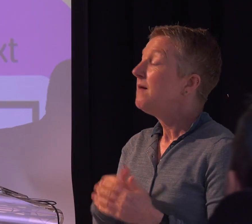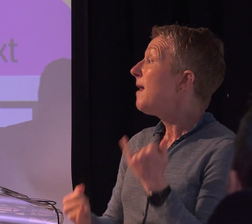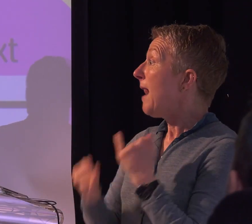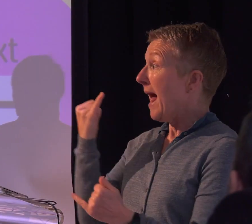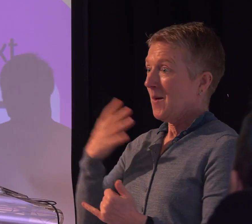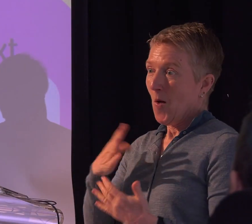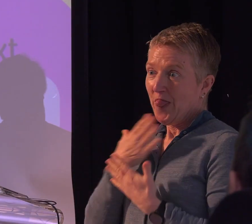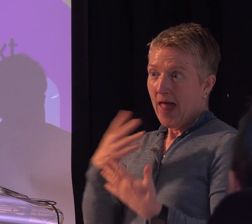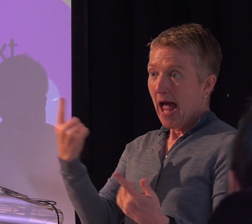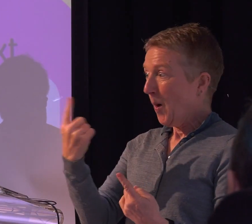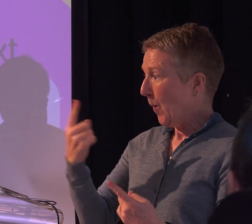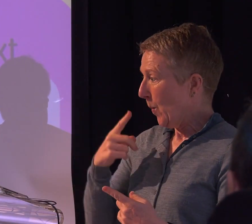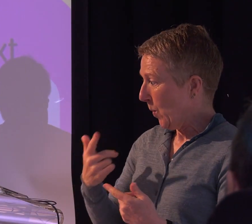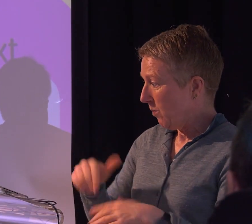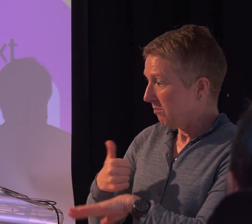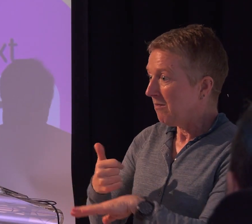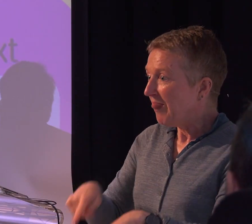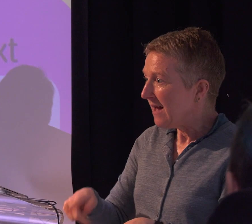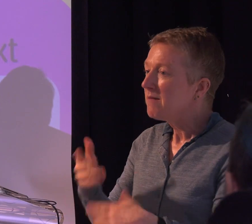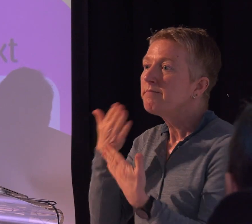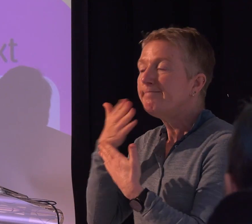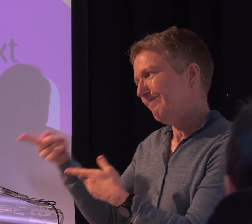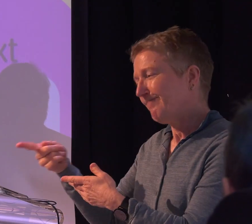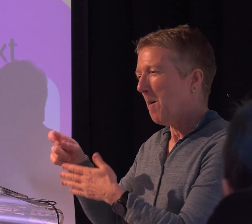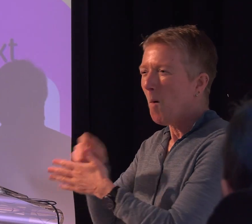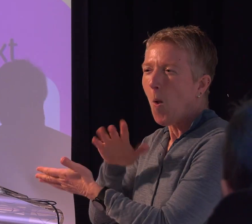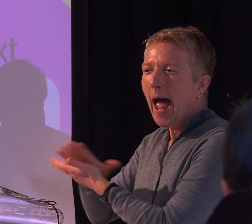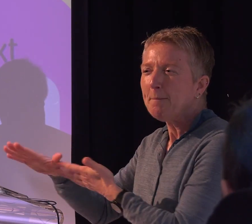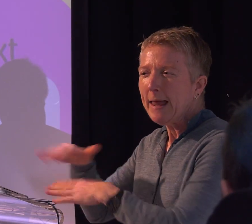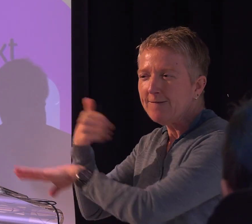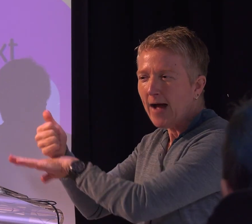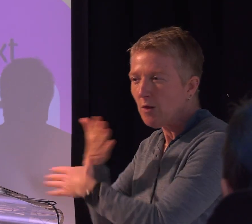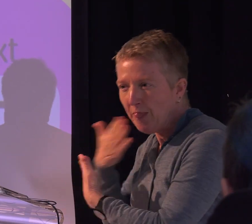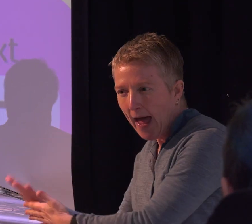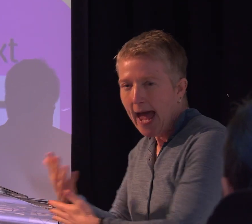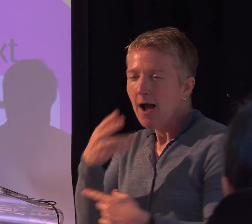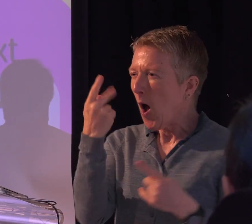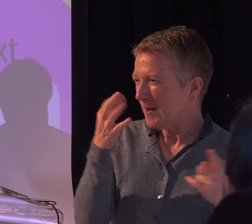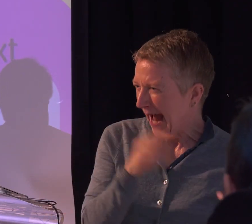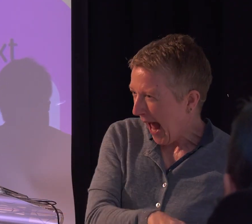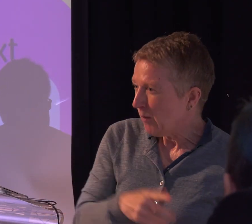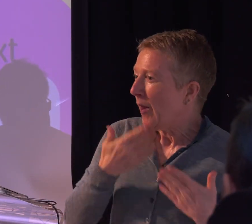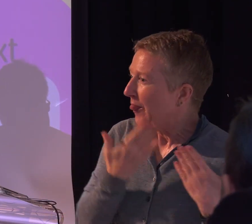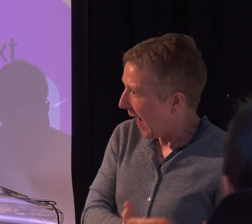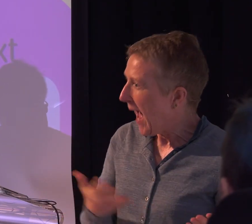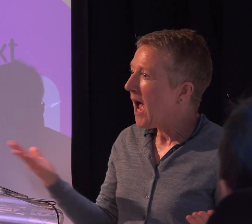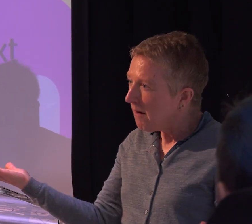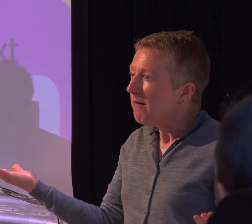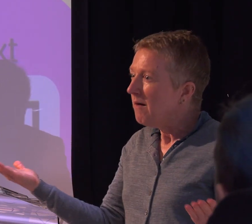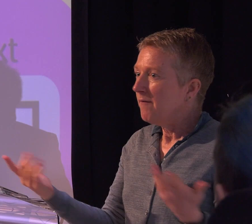Clearly, I'm grateful, Paul Hamlyn Foundation's funded support Arts Council, and all the other partners who have committed their funding